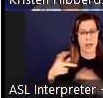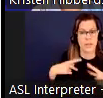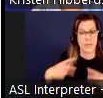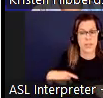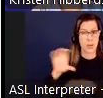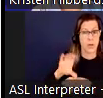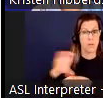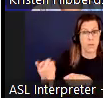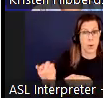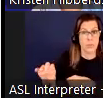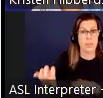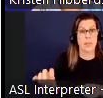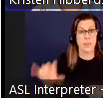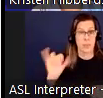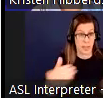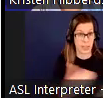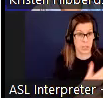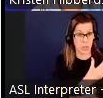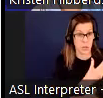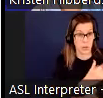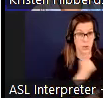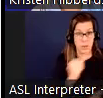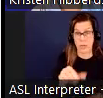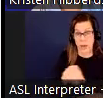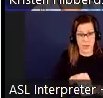I think that's new in this definition. I know it's not in the statutory definition.